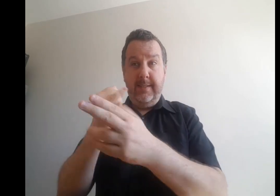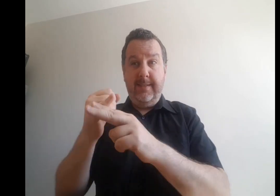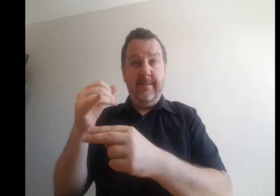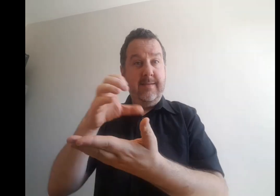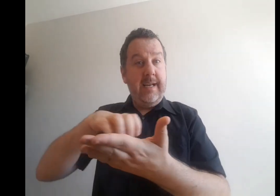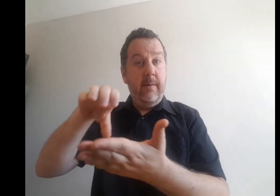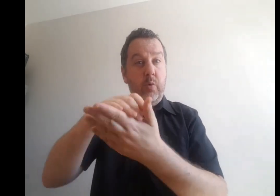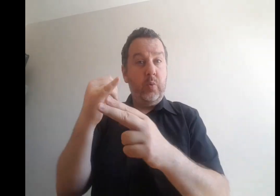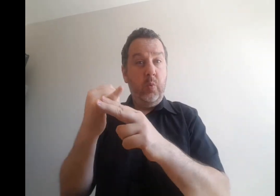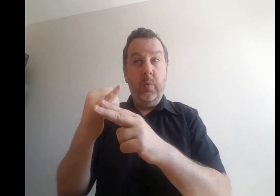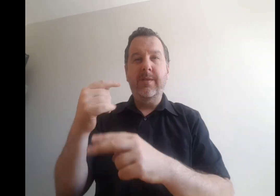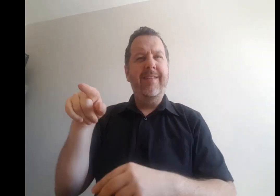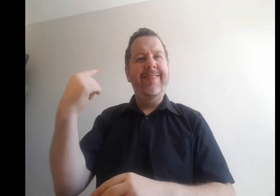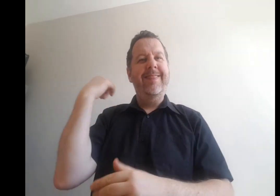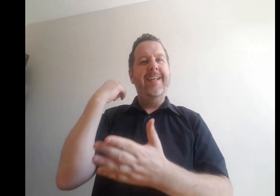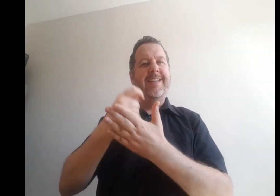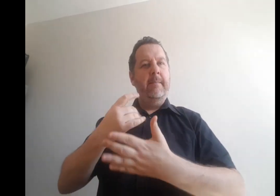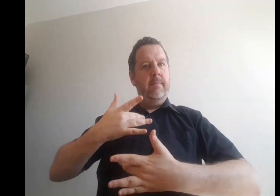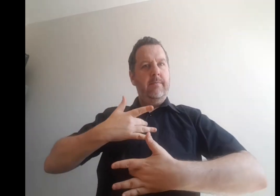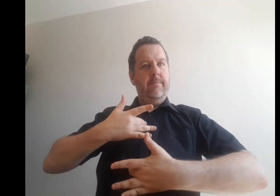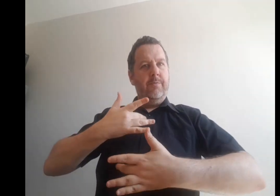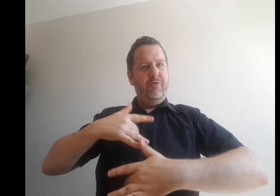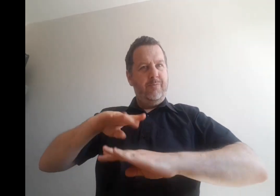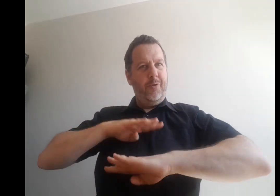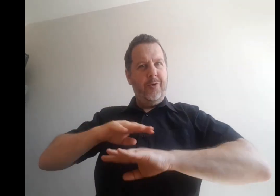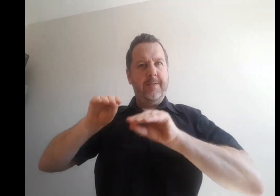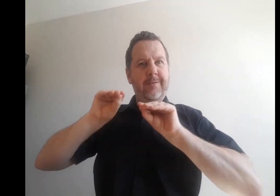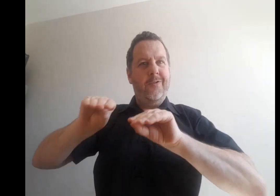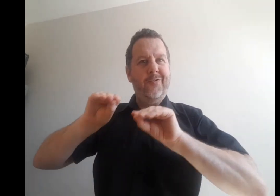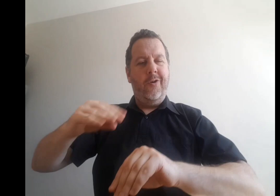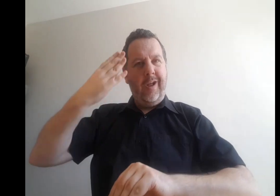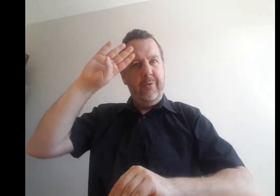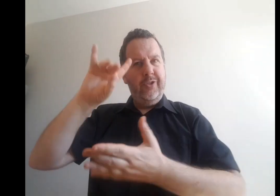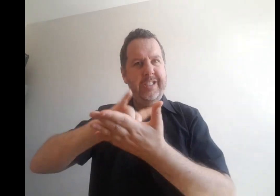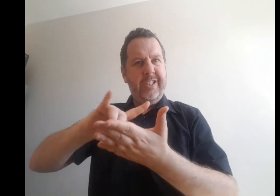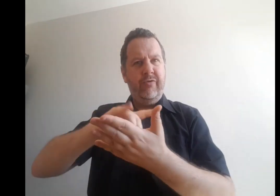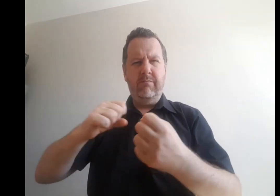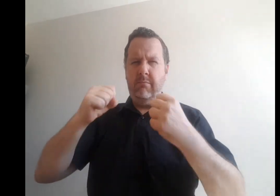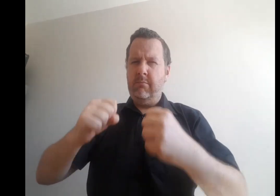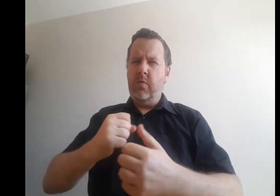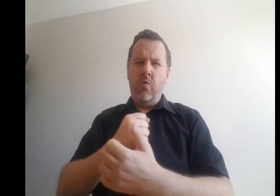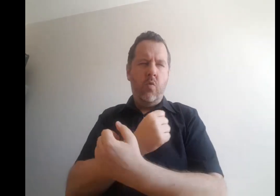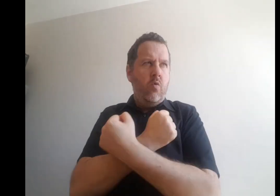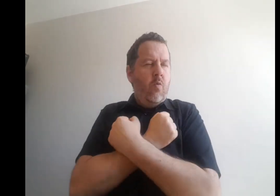that taught the deaf boys, and they would have been a very patriotic group of people